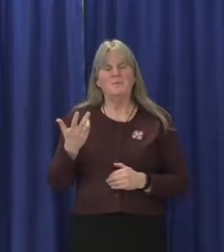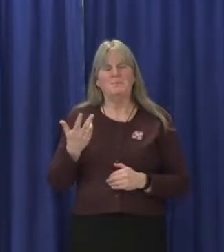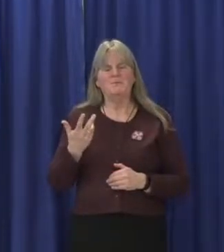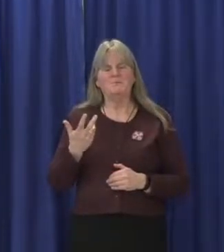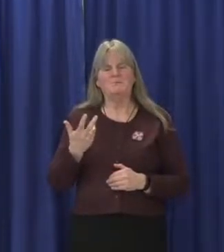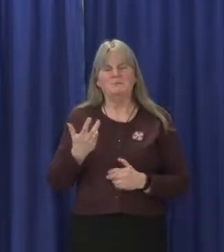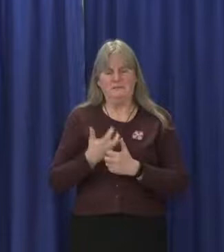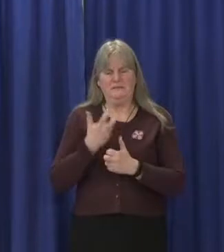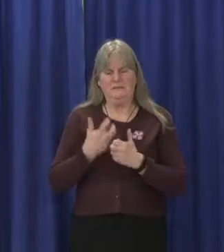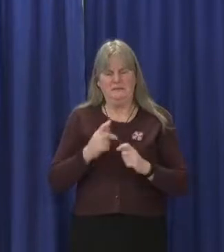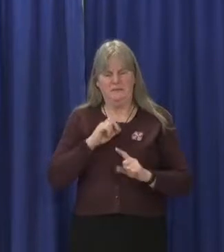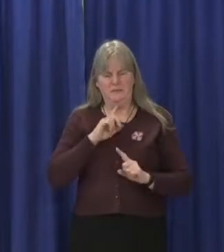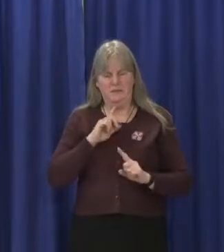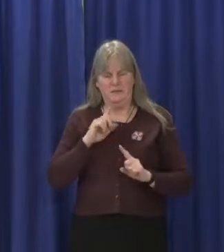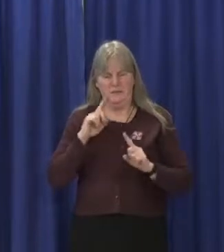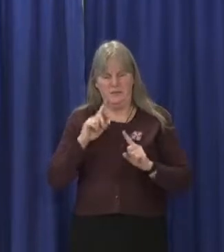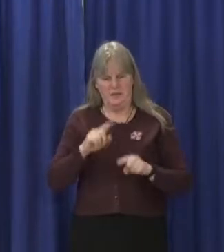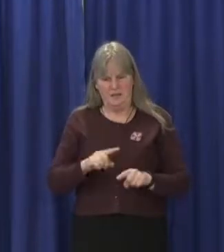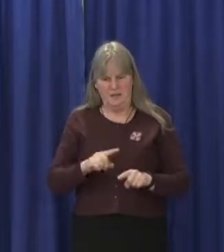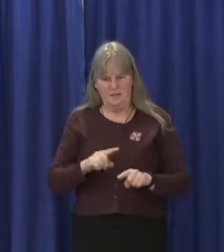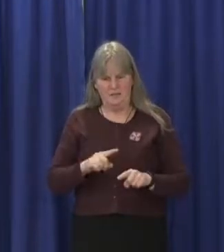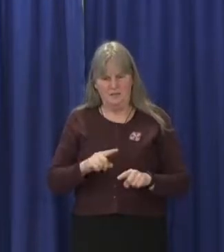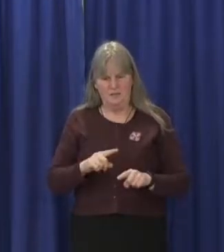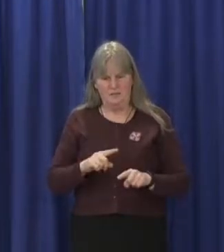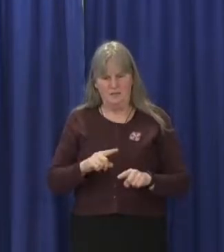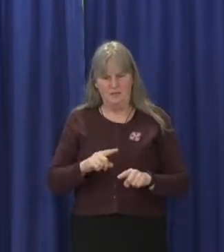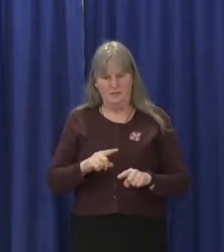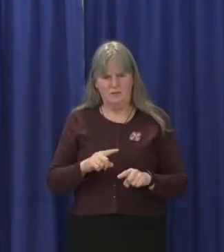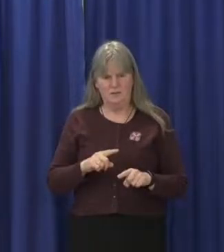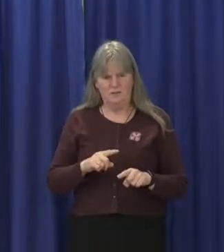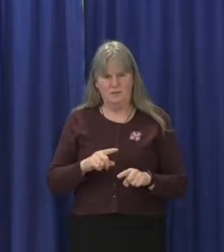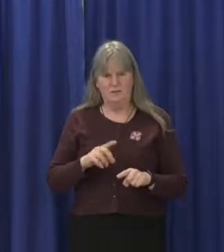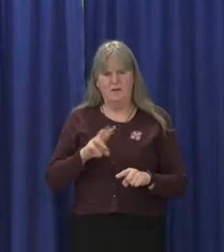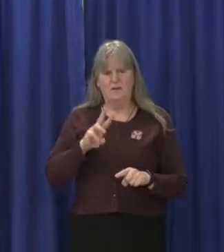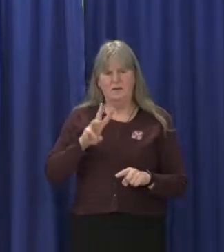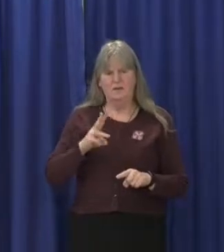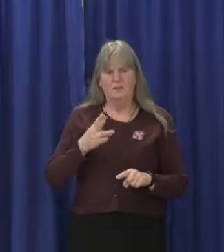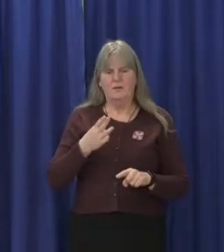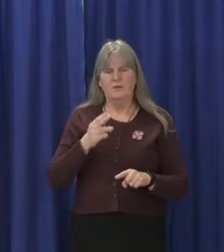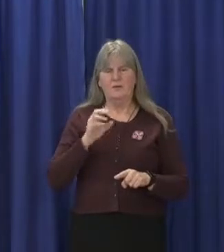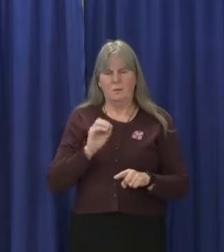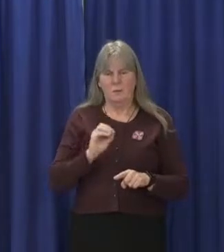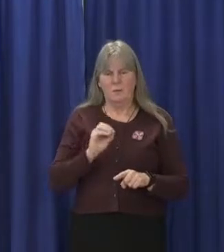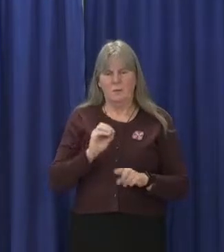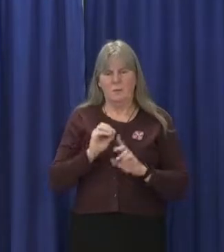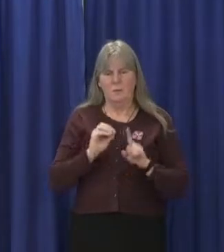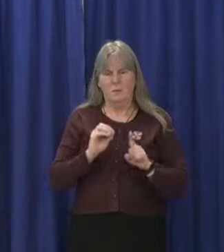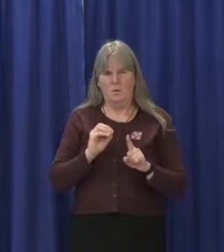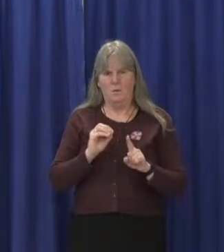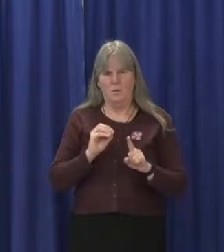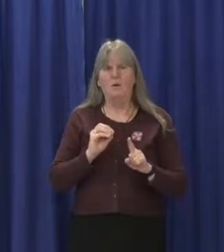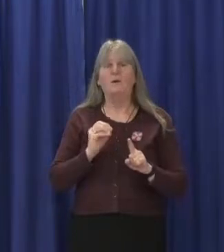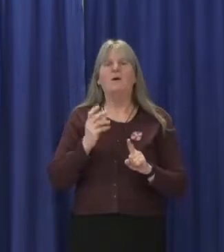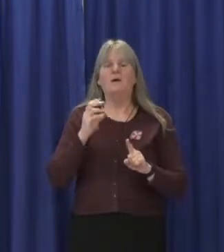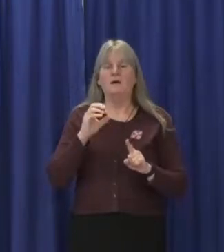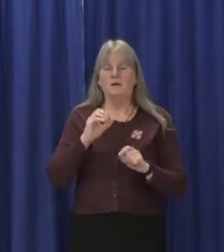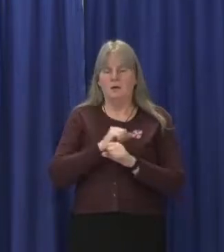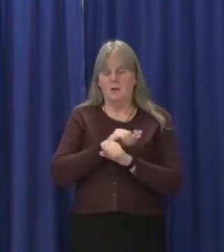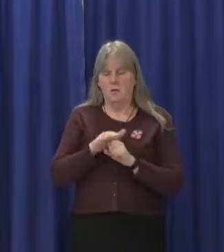But we're starting to see-- the WHO is saying some countries are starting to see the peak of Omicron already.